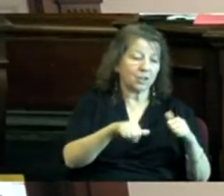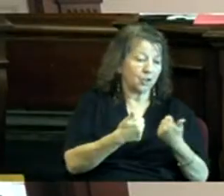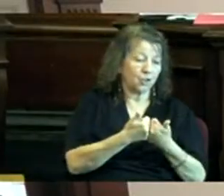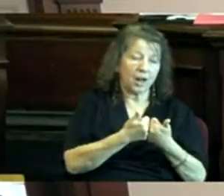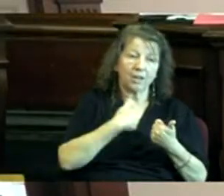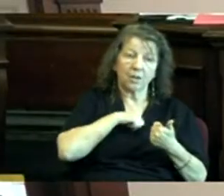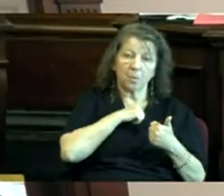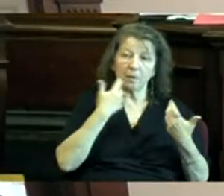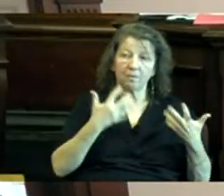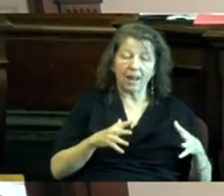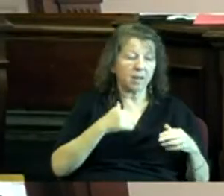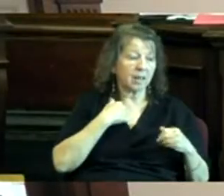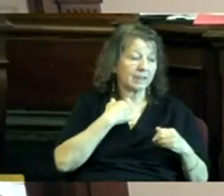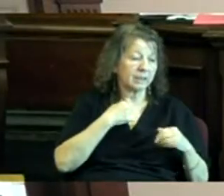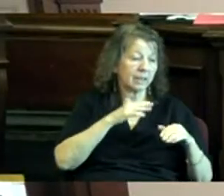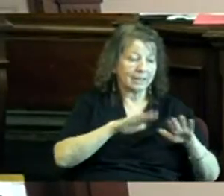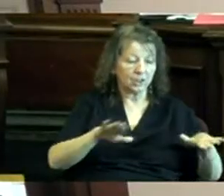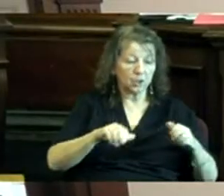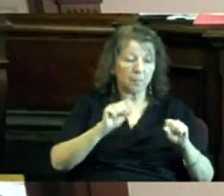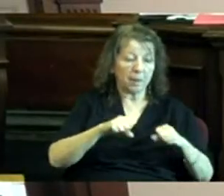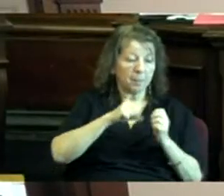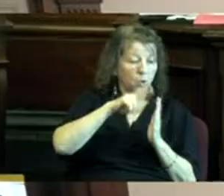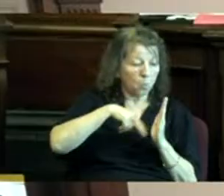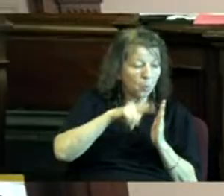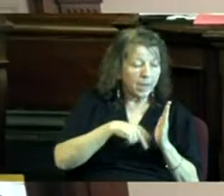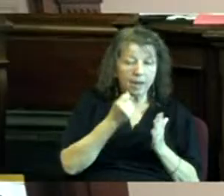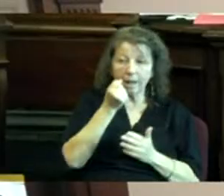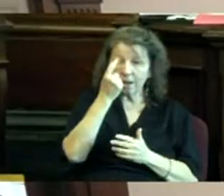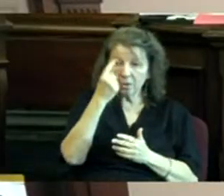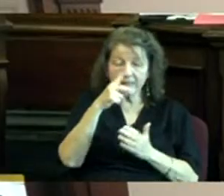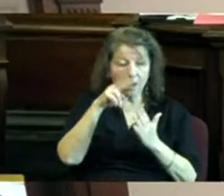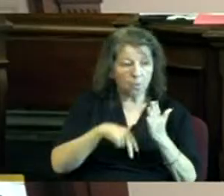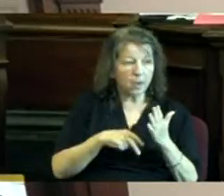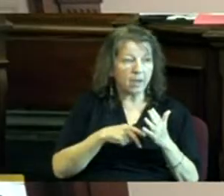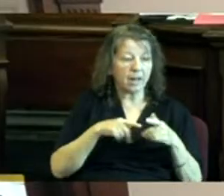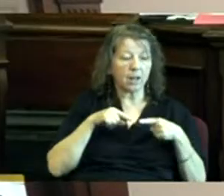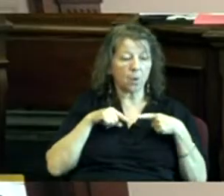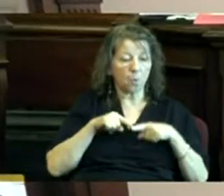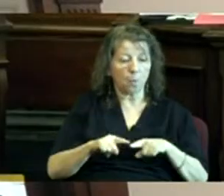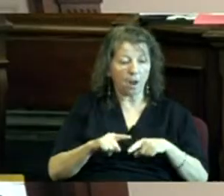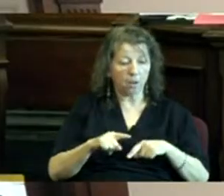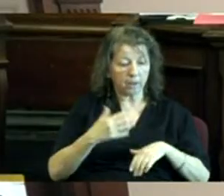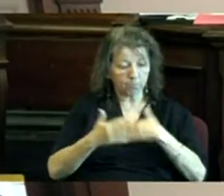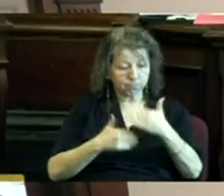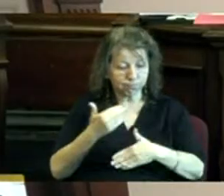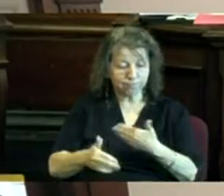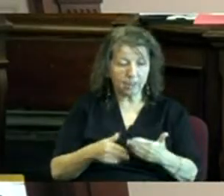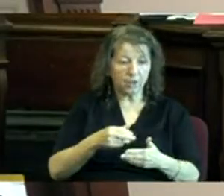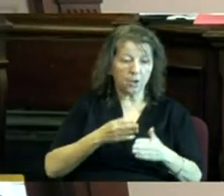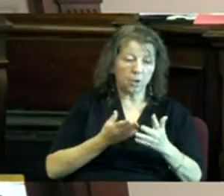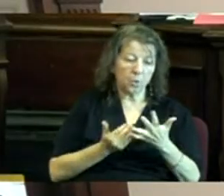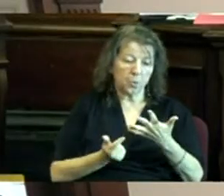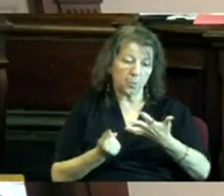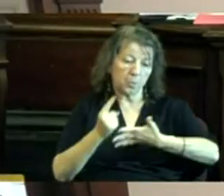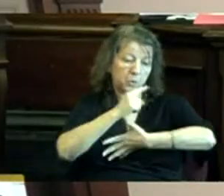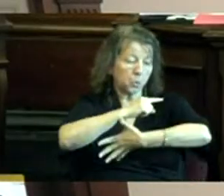this community. And it has been a challenge that we've been dealing with, with the reading